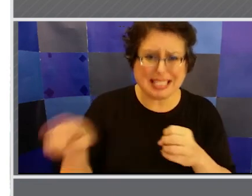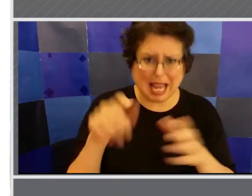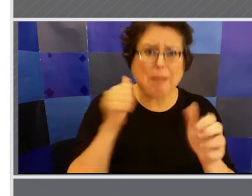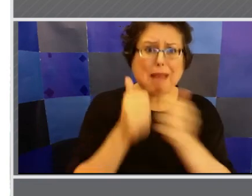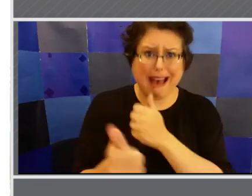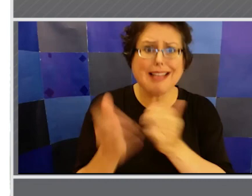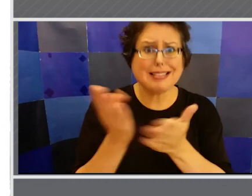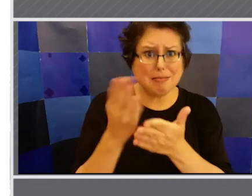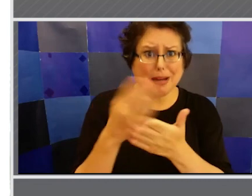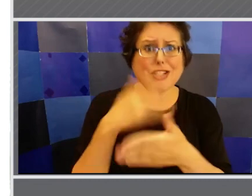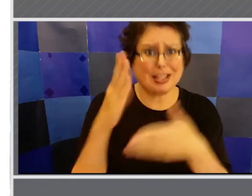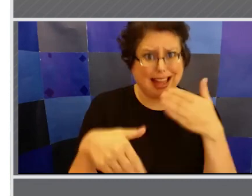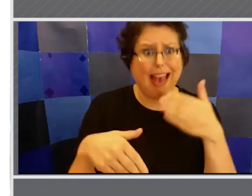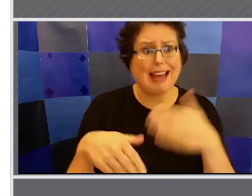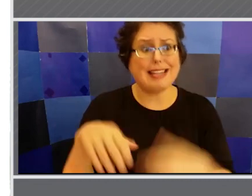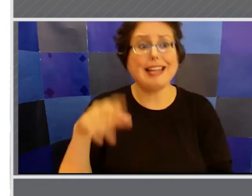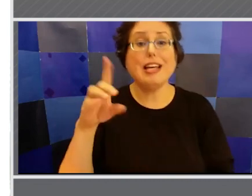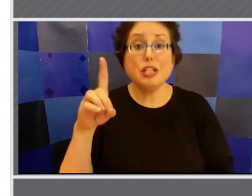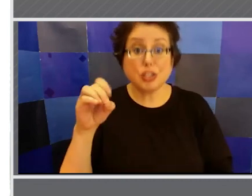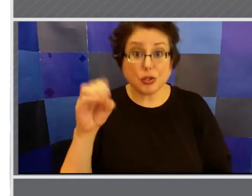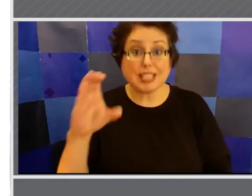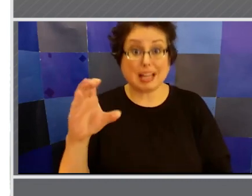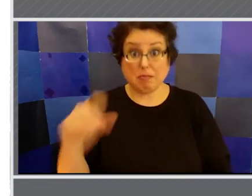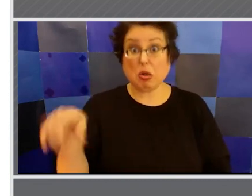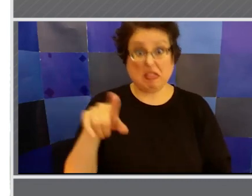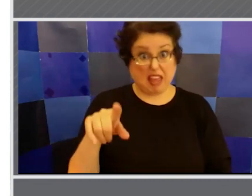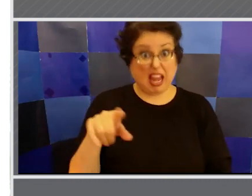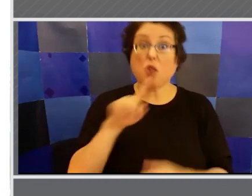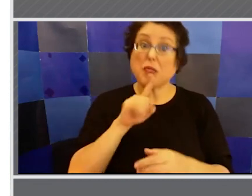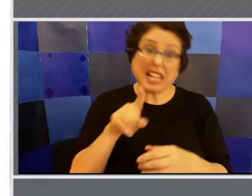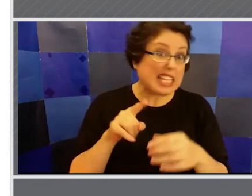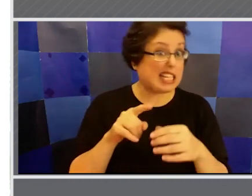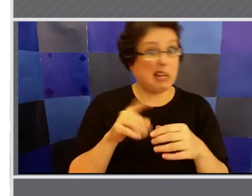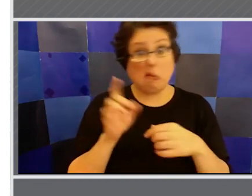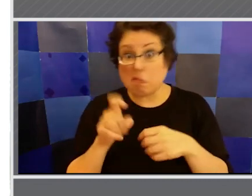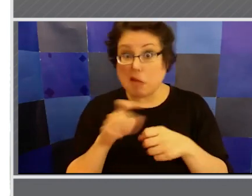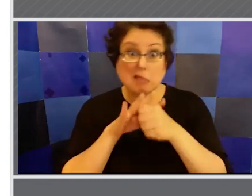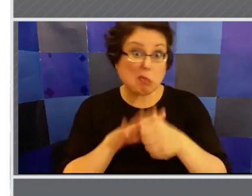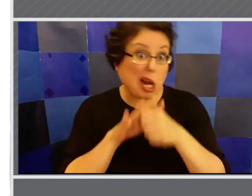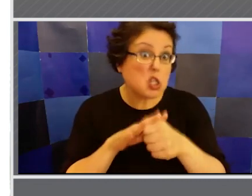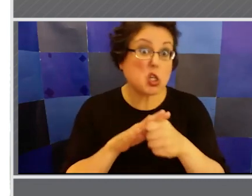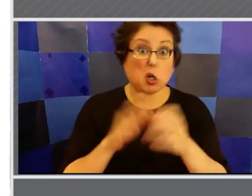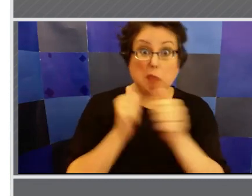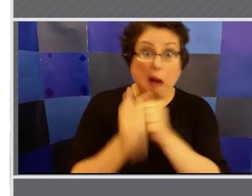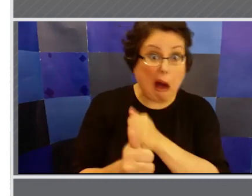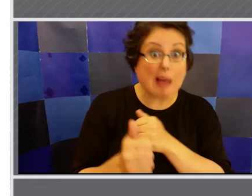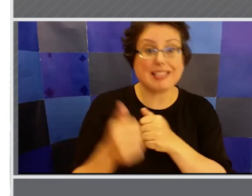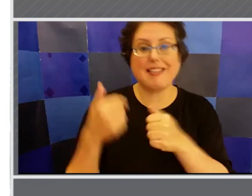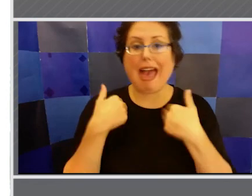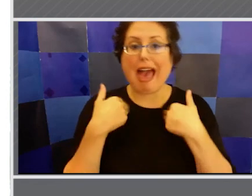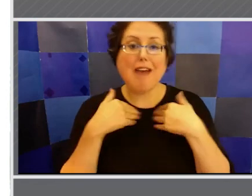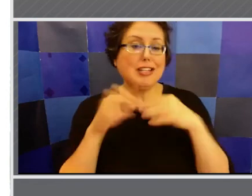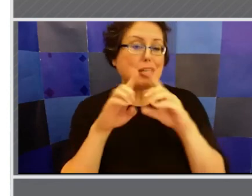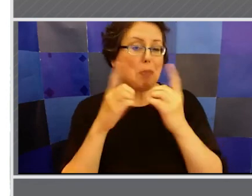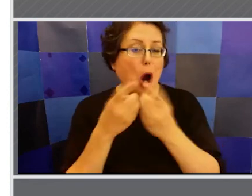So the month of December's kind of crunch time for them. That's when they have the department meetings with some of the same directors you're seeing on tonight's call.